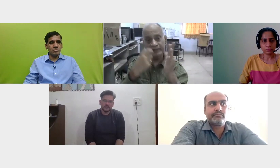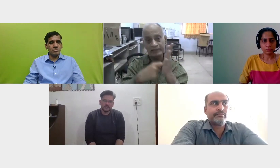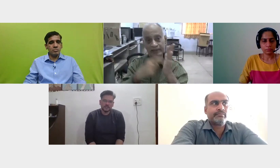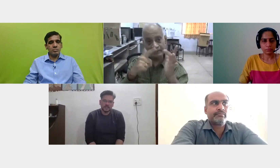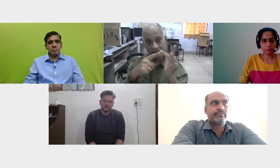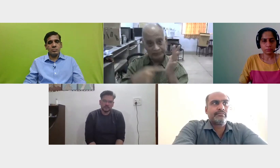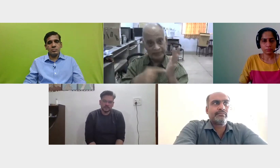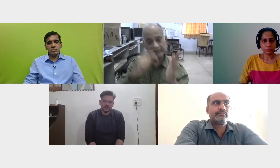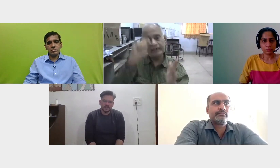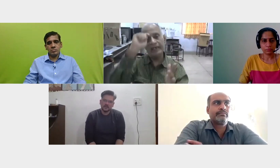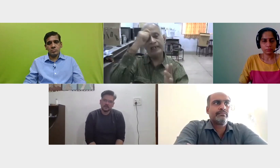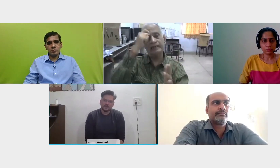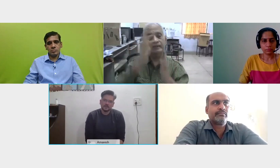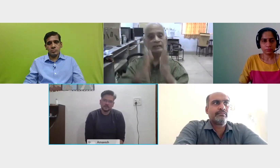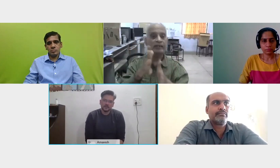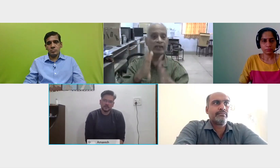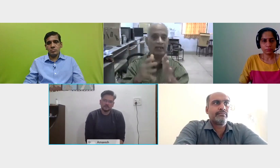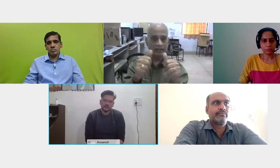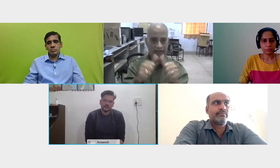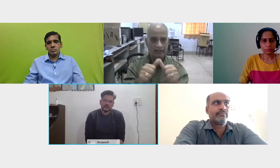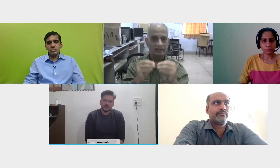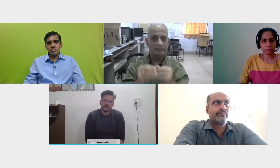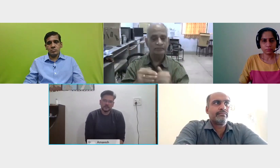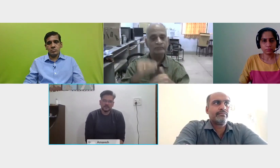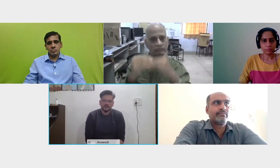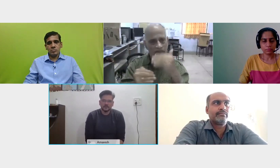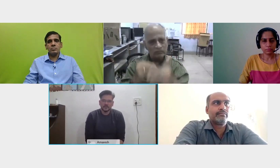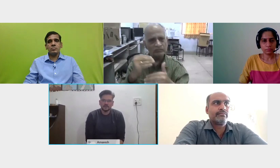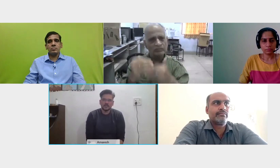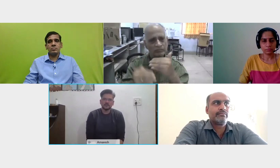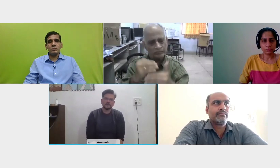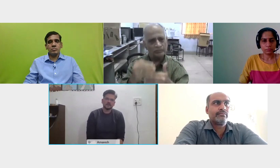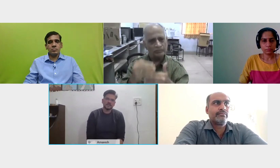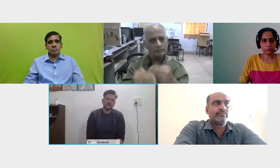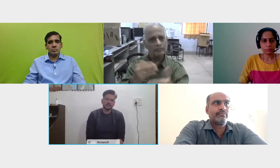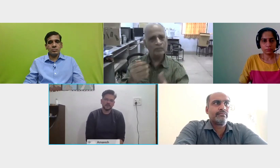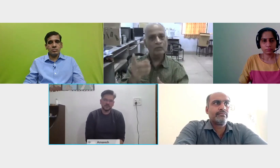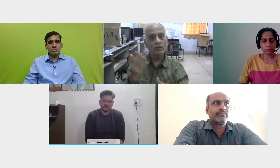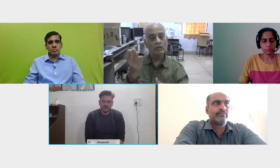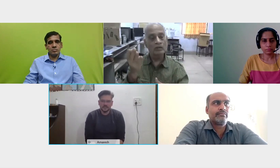of regional languages right, so it will be very difficult for us to have sign language,